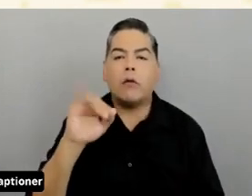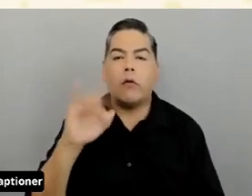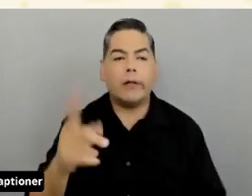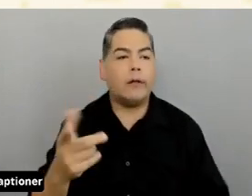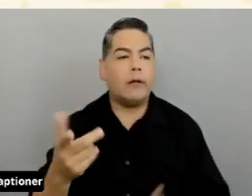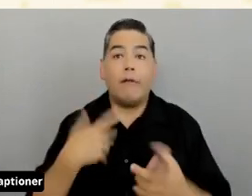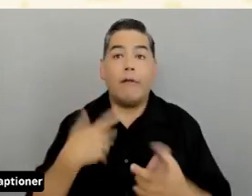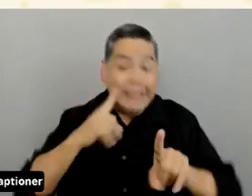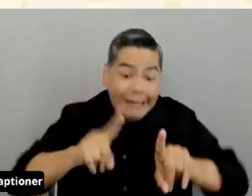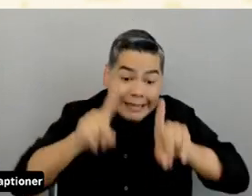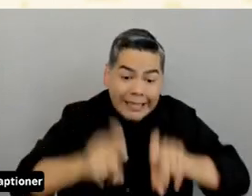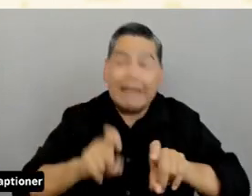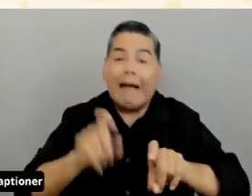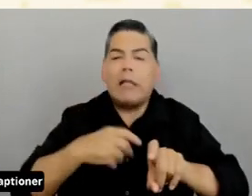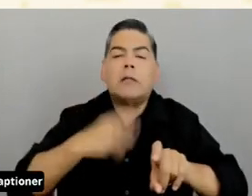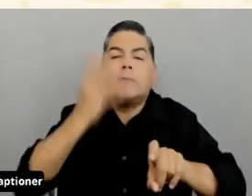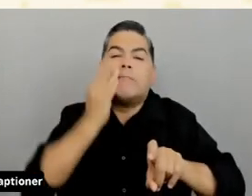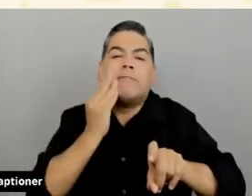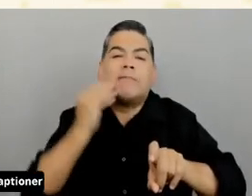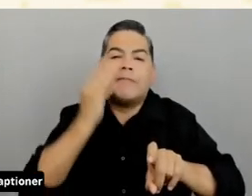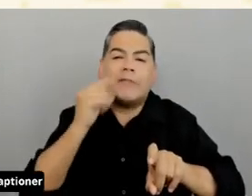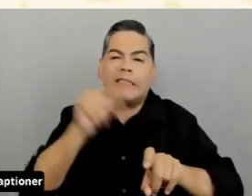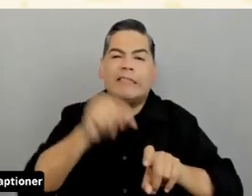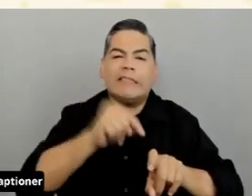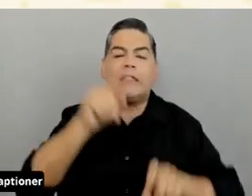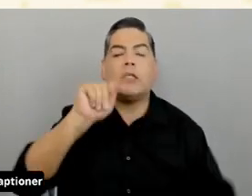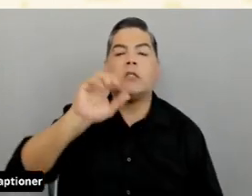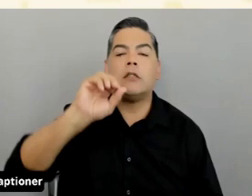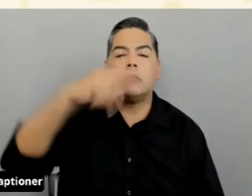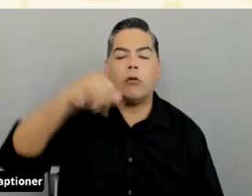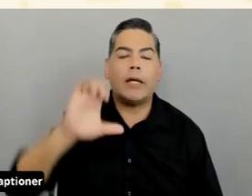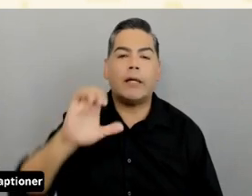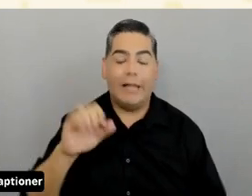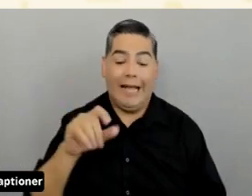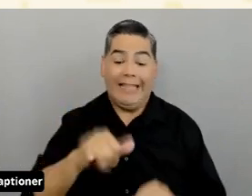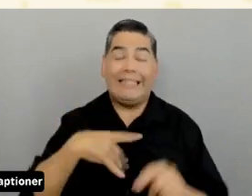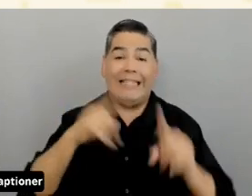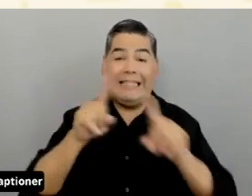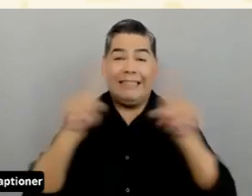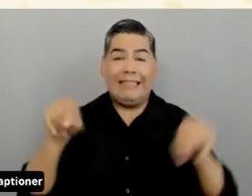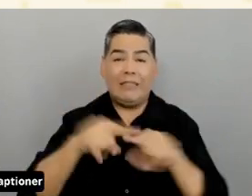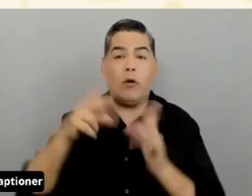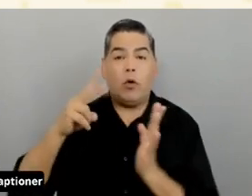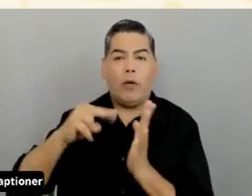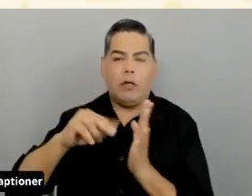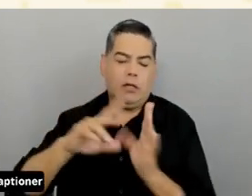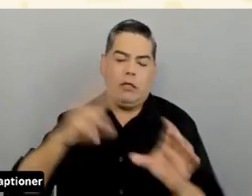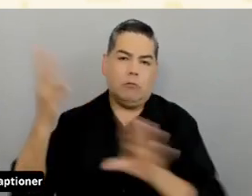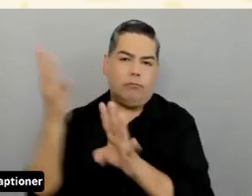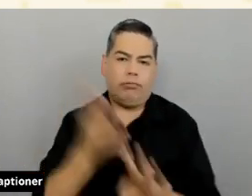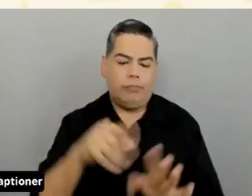to get familiar with TalkBack, which is the screen reader that is by default on the operating system.